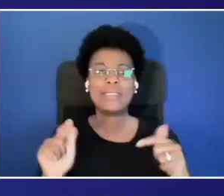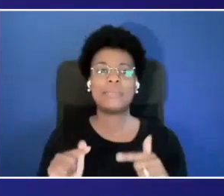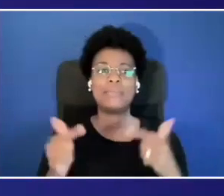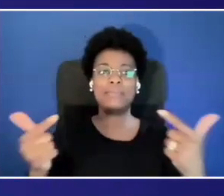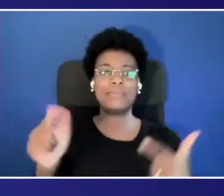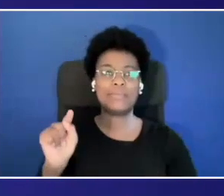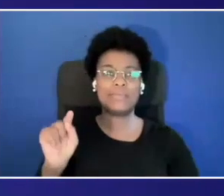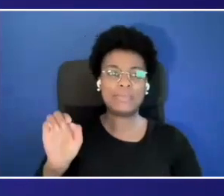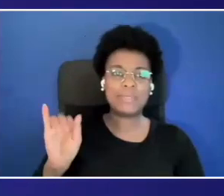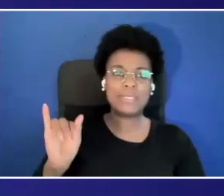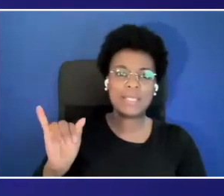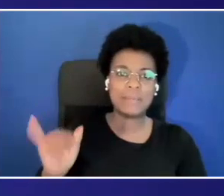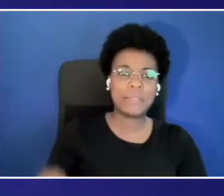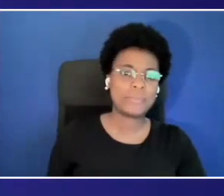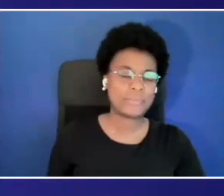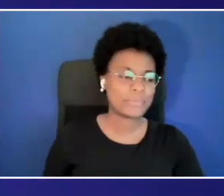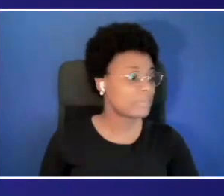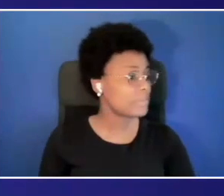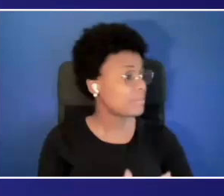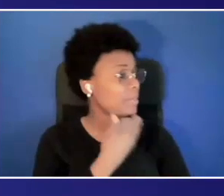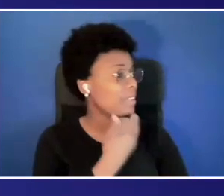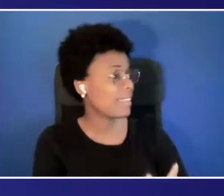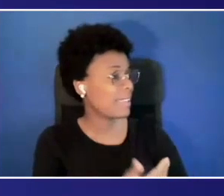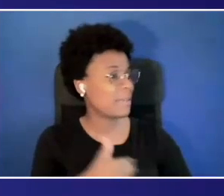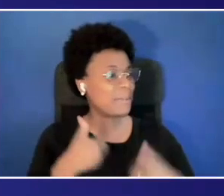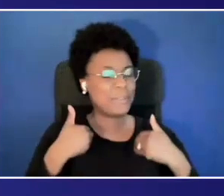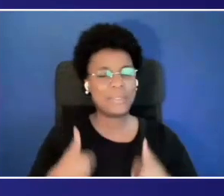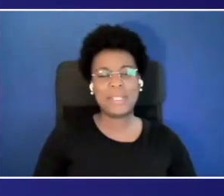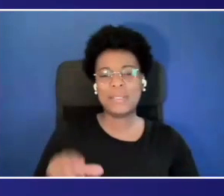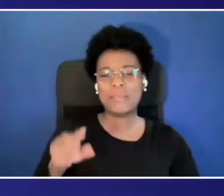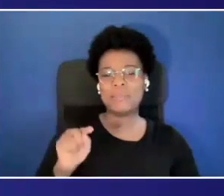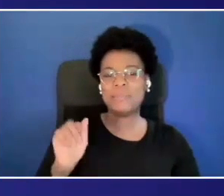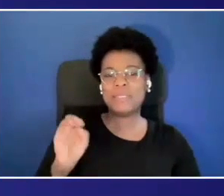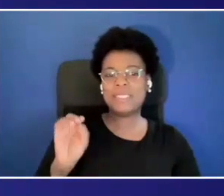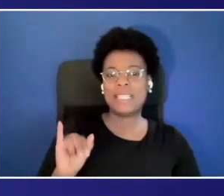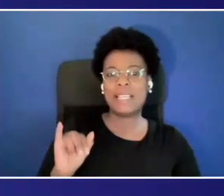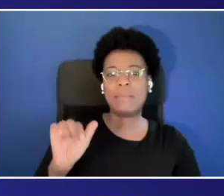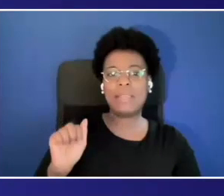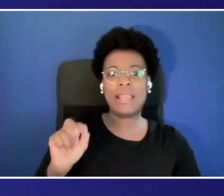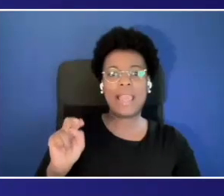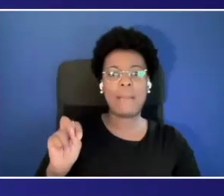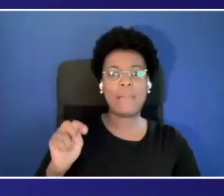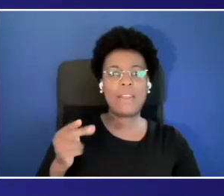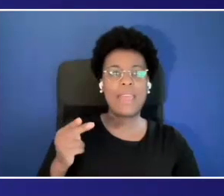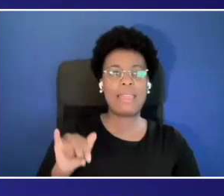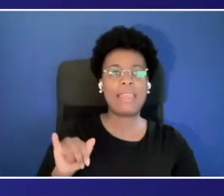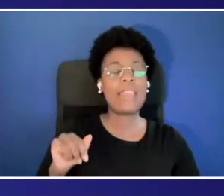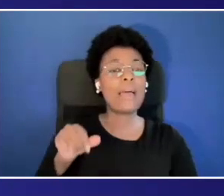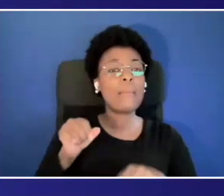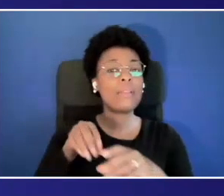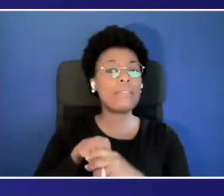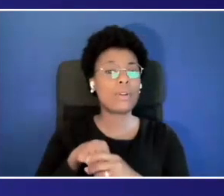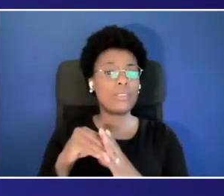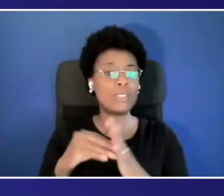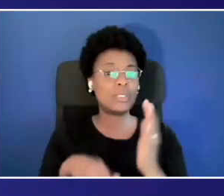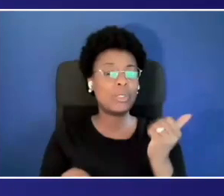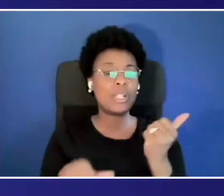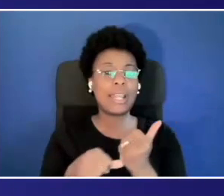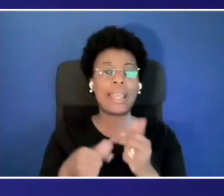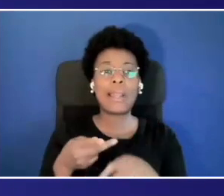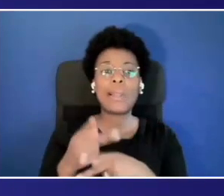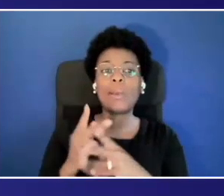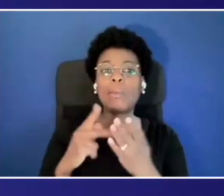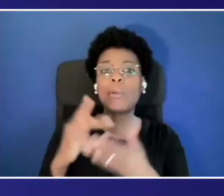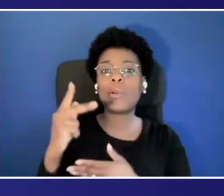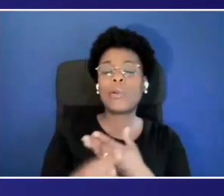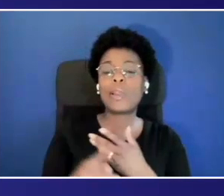Thank you. James. As he mentioned, I'm Tammy Abernathy. I've worked with federal student aid and loan programs since 1986 39 years.